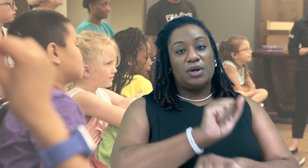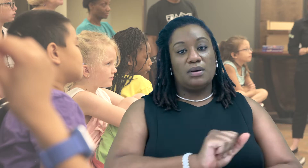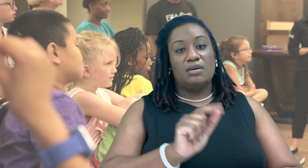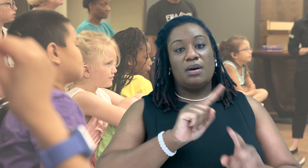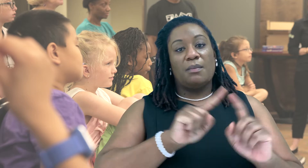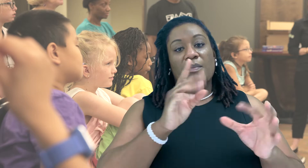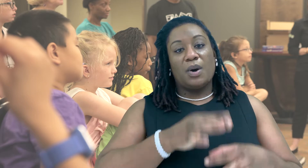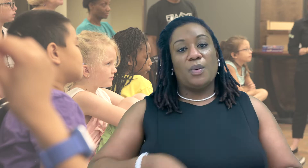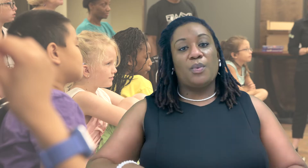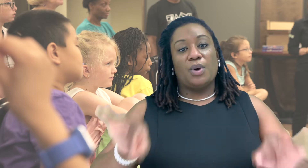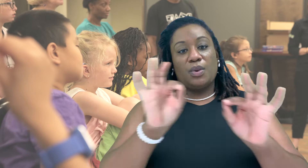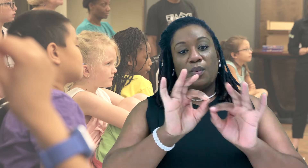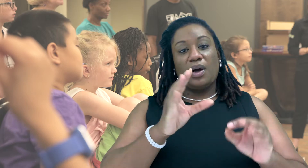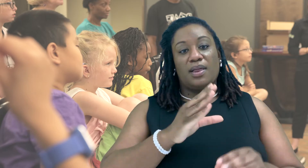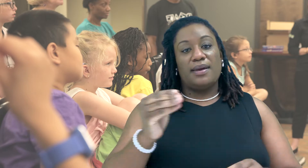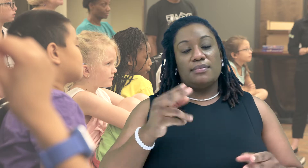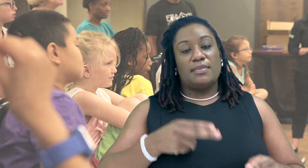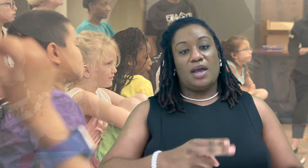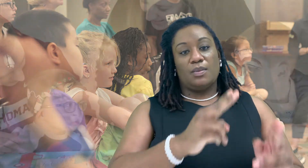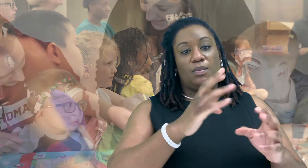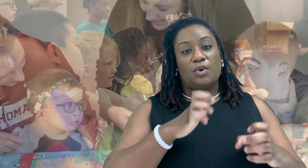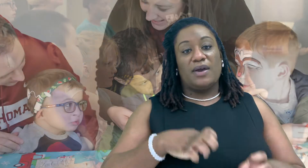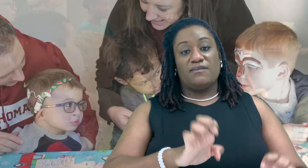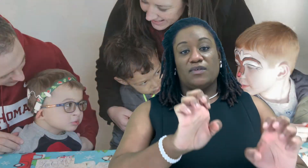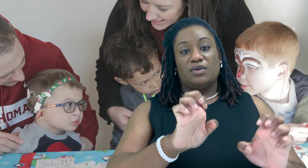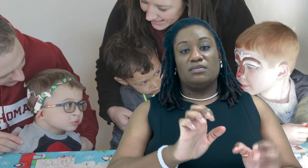but a worthwhile and honorable effort.